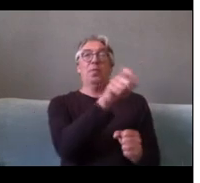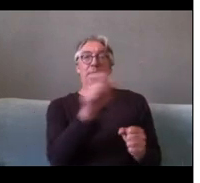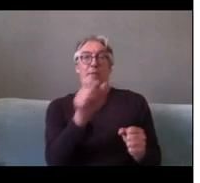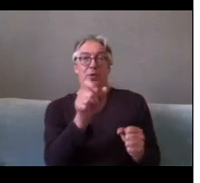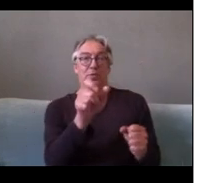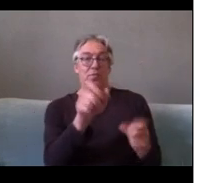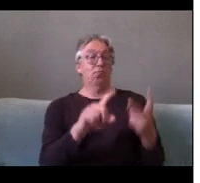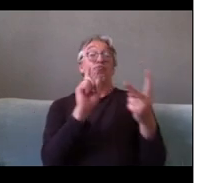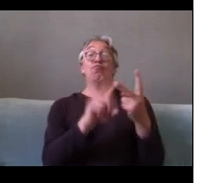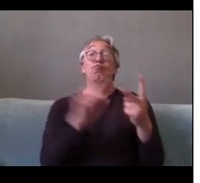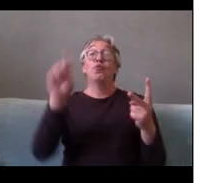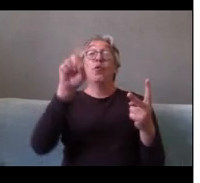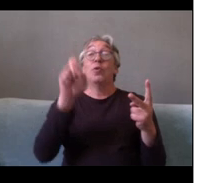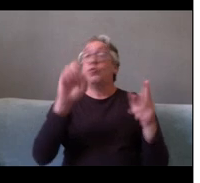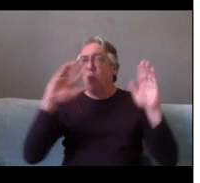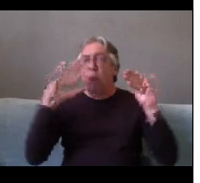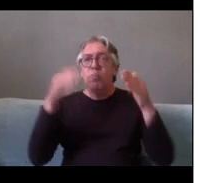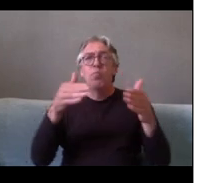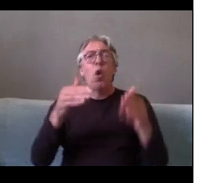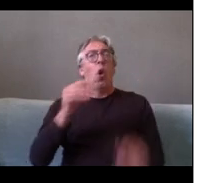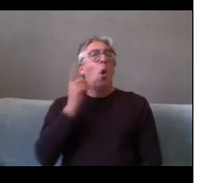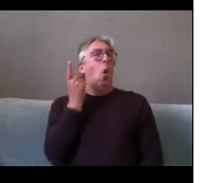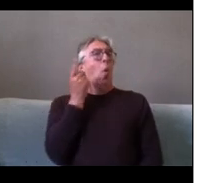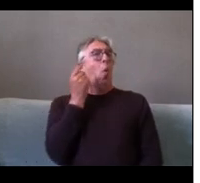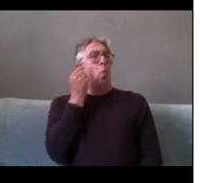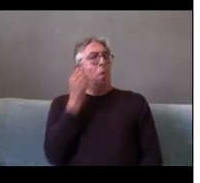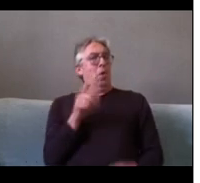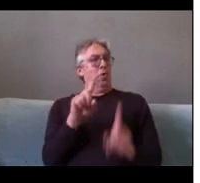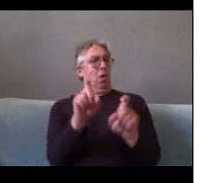The third one was information regarding persons with disabilities.